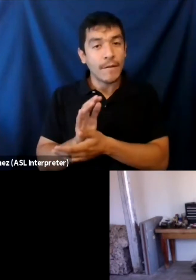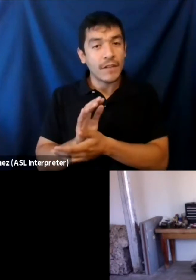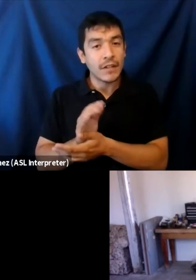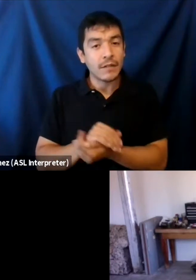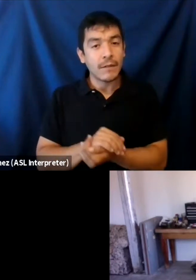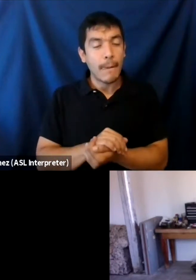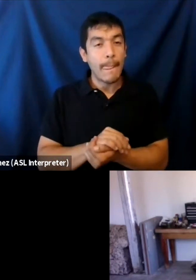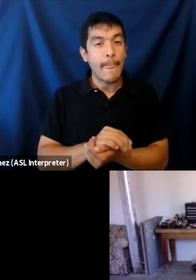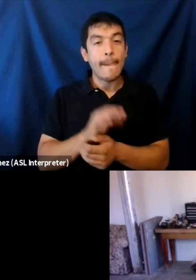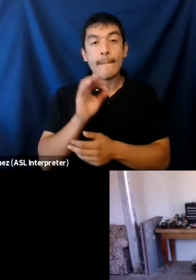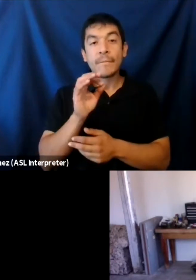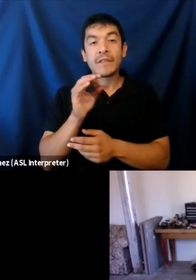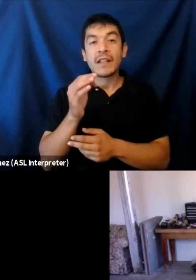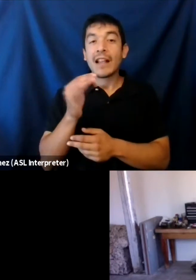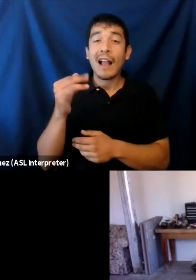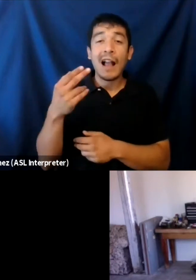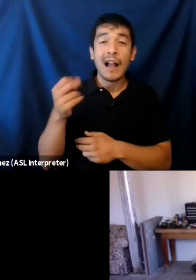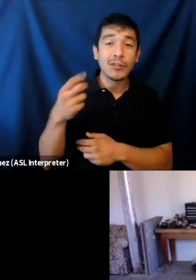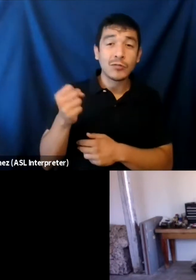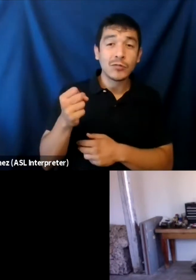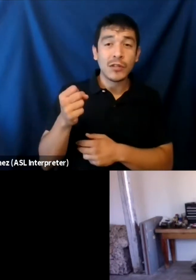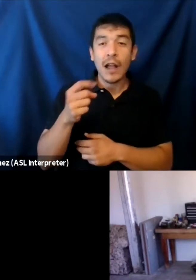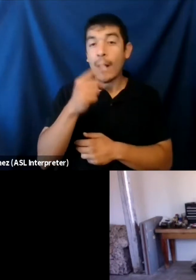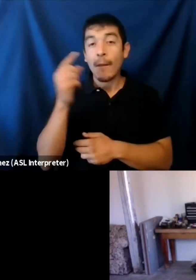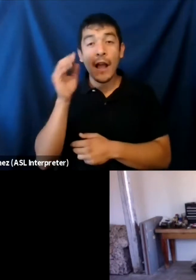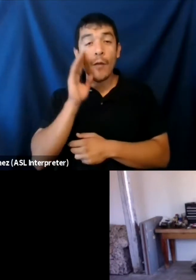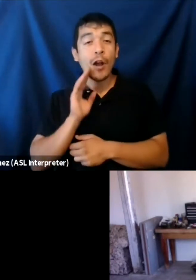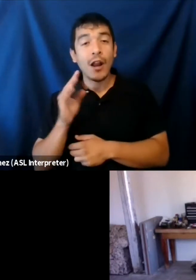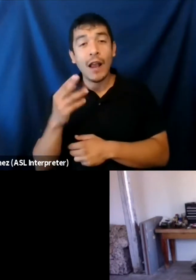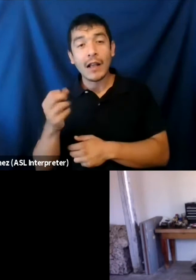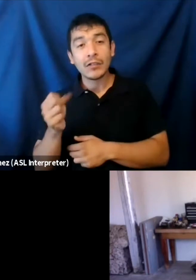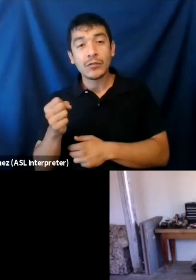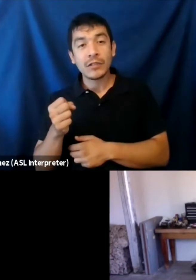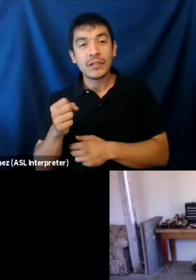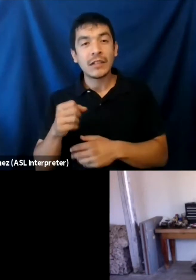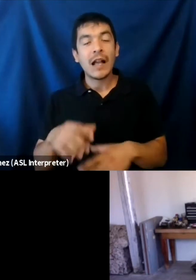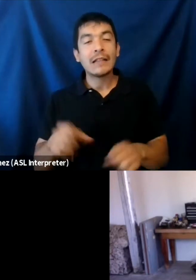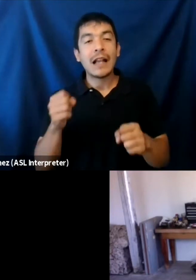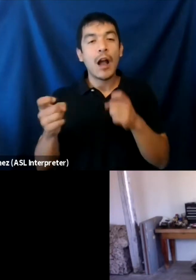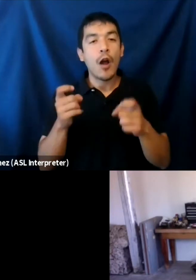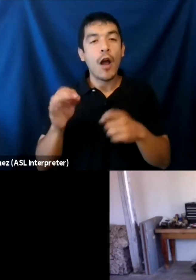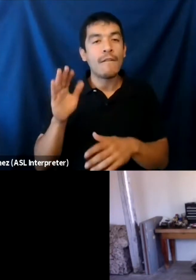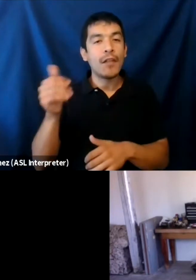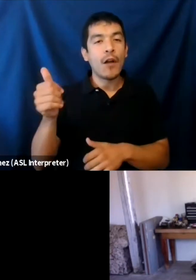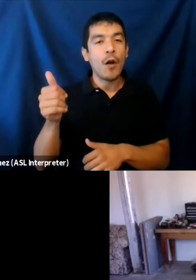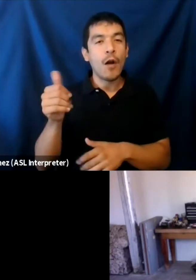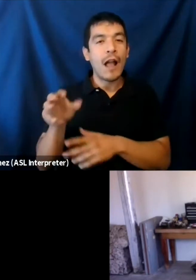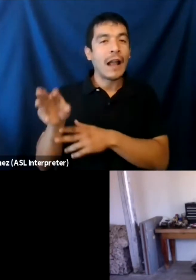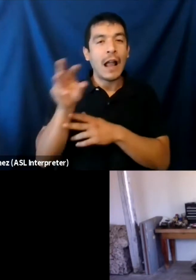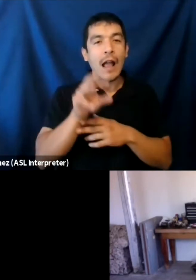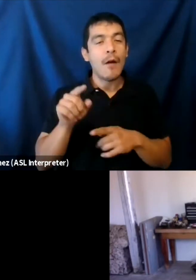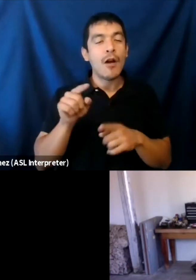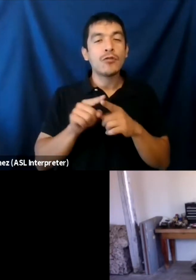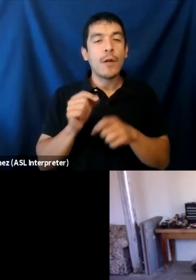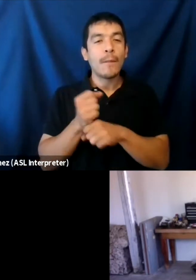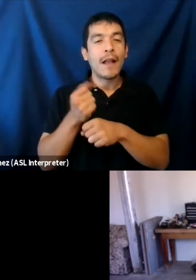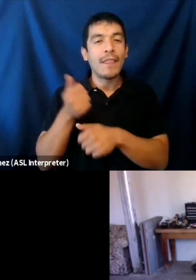Footage of high schoolers, black and brown high schoolers, taking control of their own cameras to make their own films,